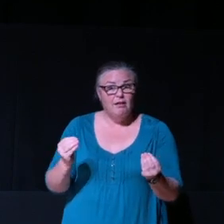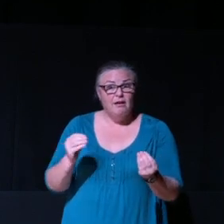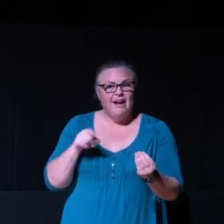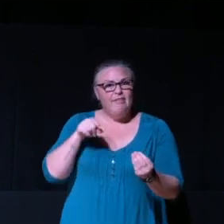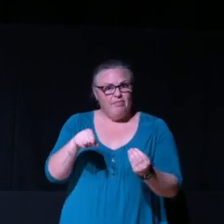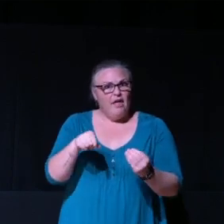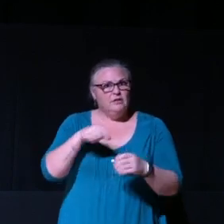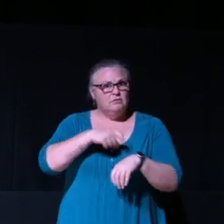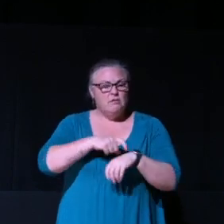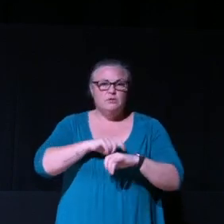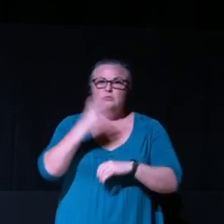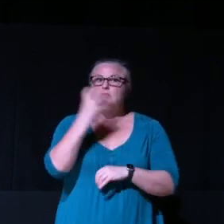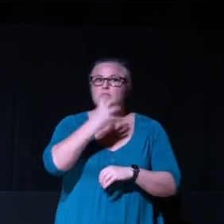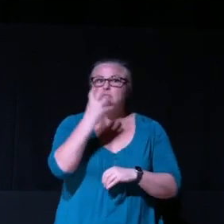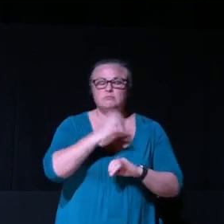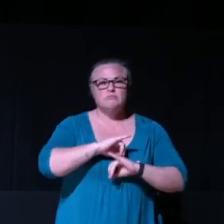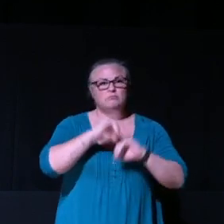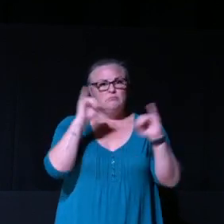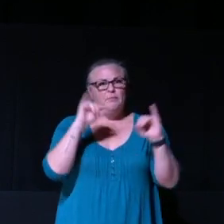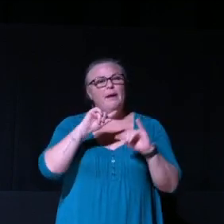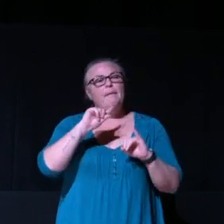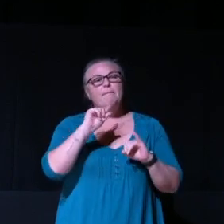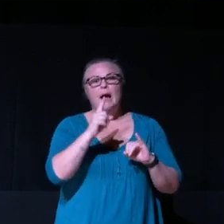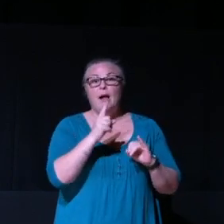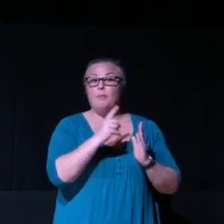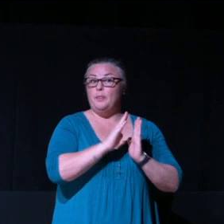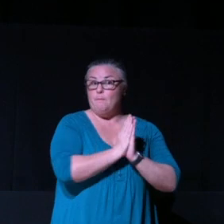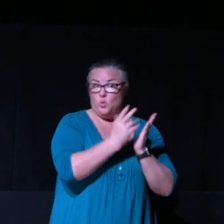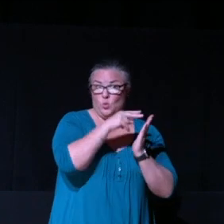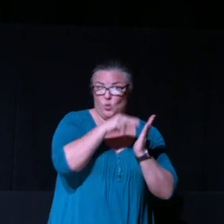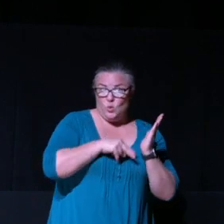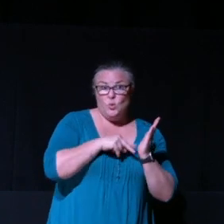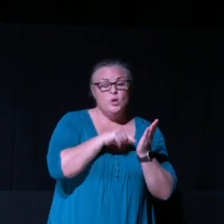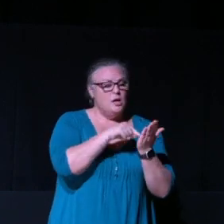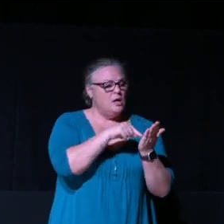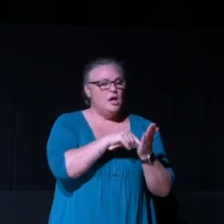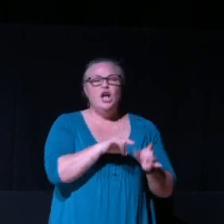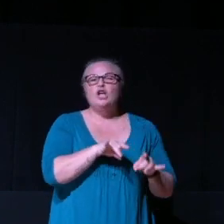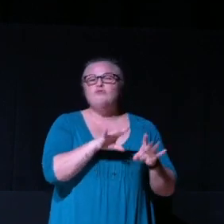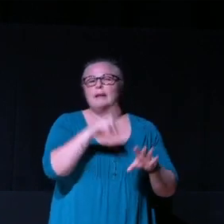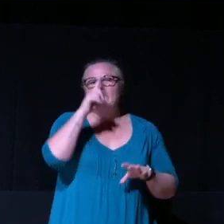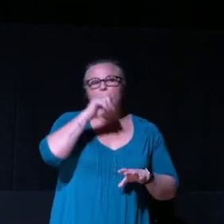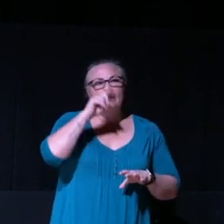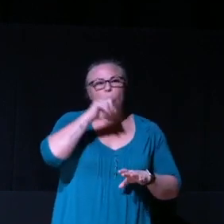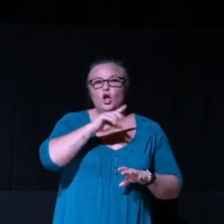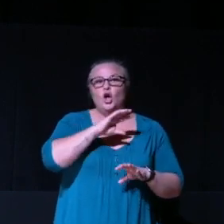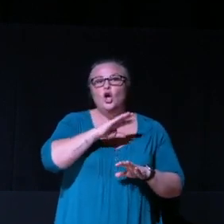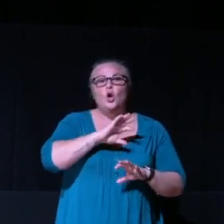And David Marr wrote in the book that Australians are not satisfied with just expressing disapproval.